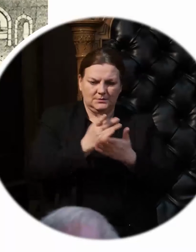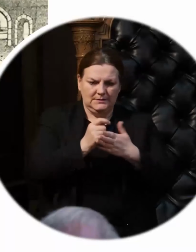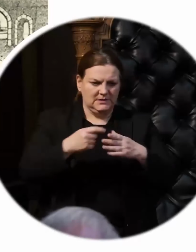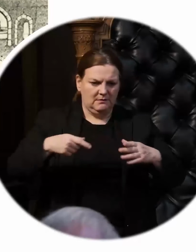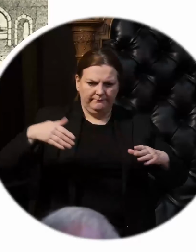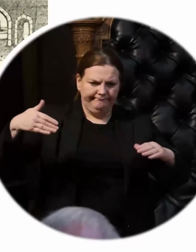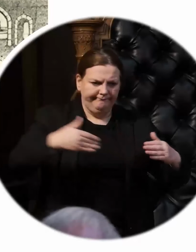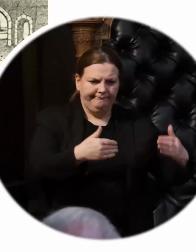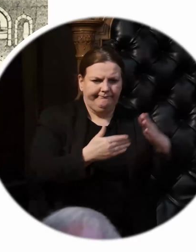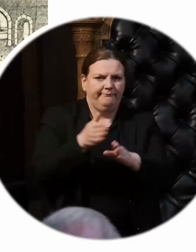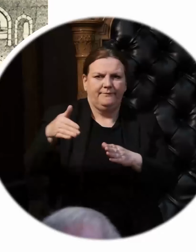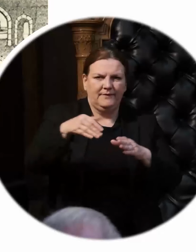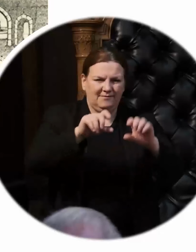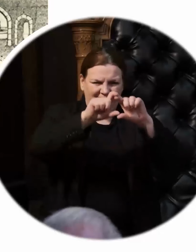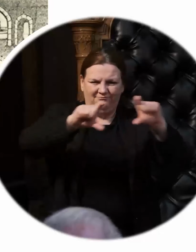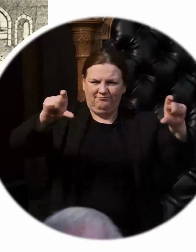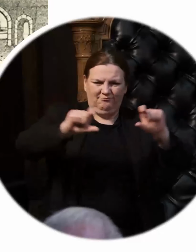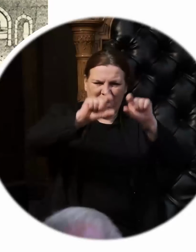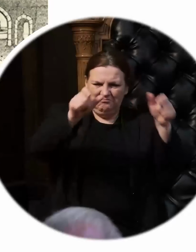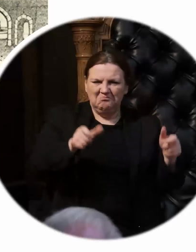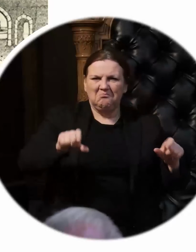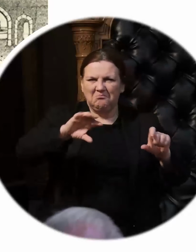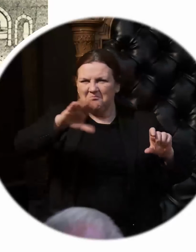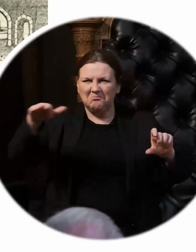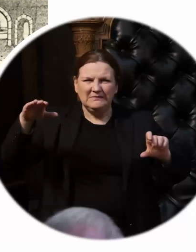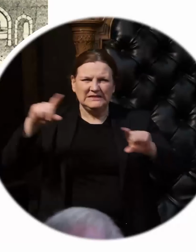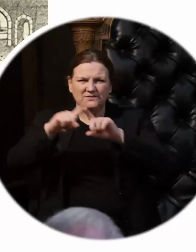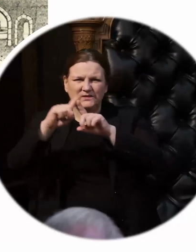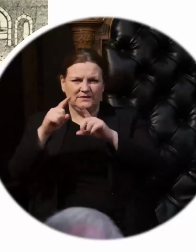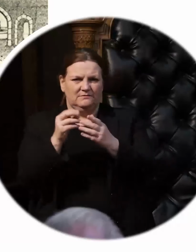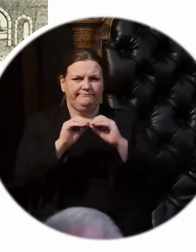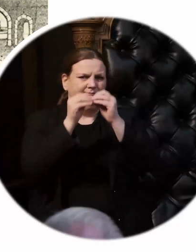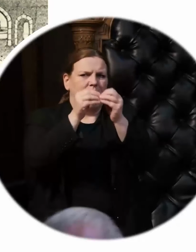like viaducts and bridges and all these new kind of forms of buildings and